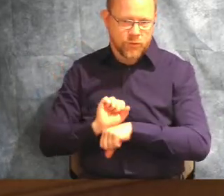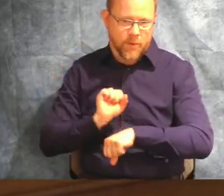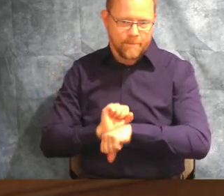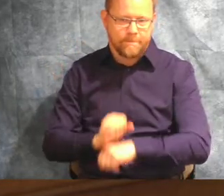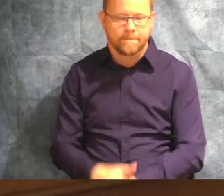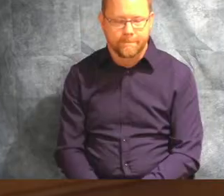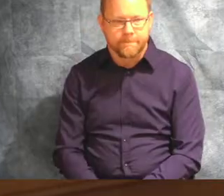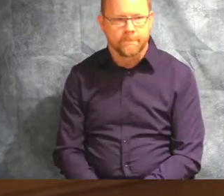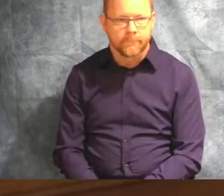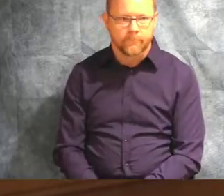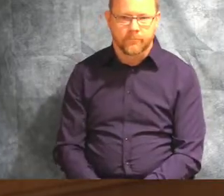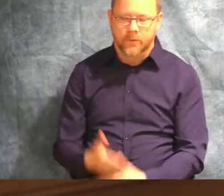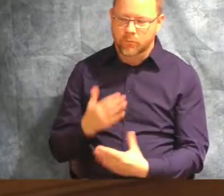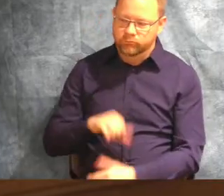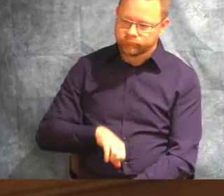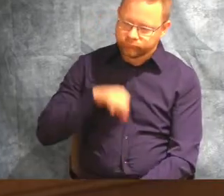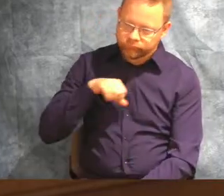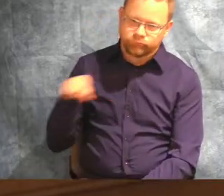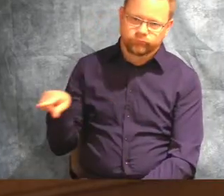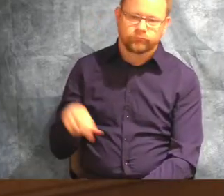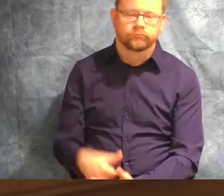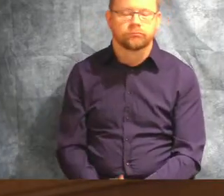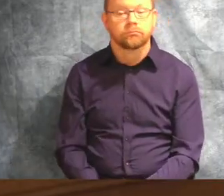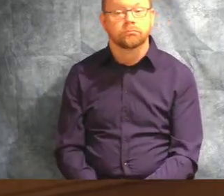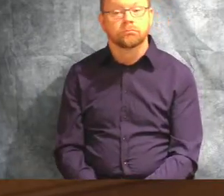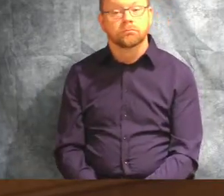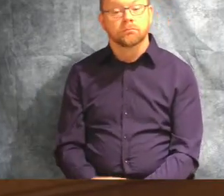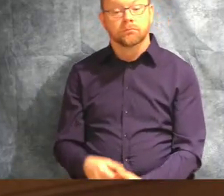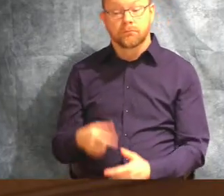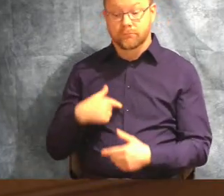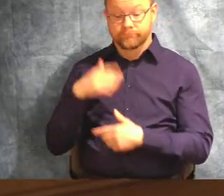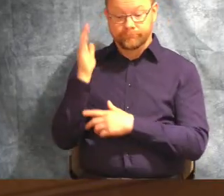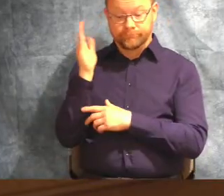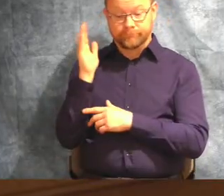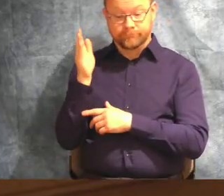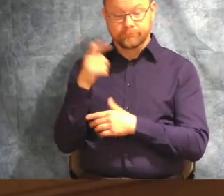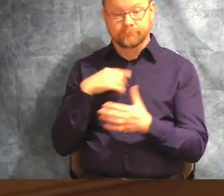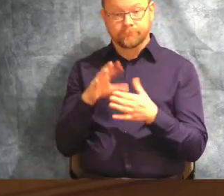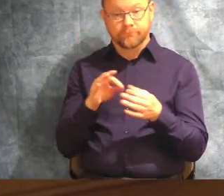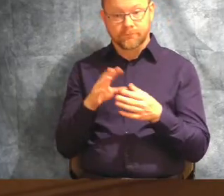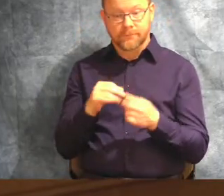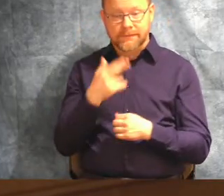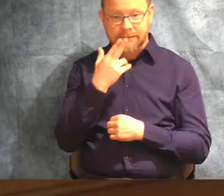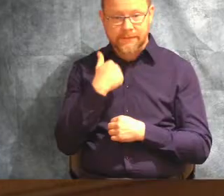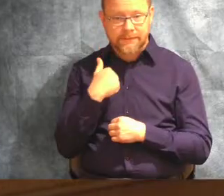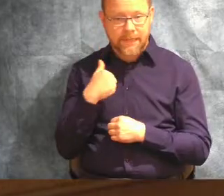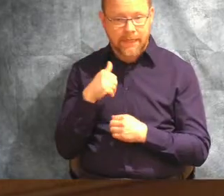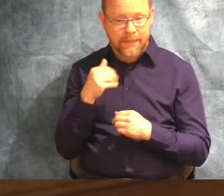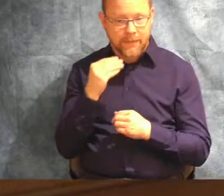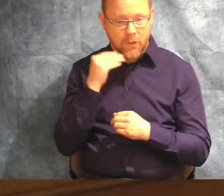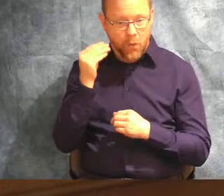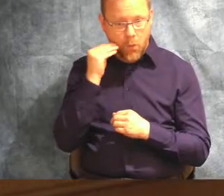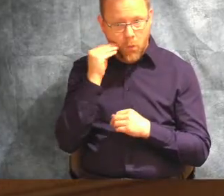So very proud of him. as I spoke there, I talked about the tiny homes. He indicated to me later on